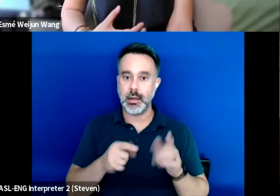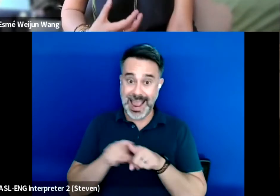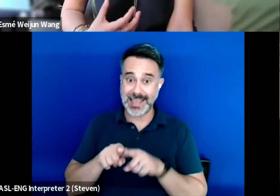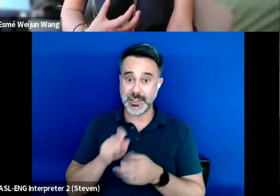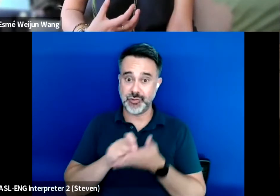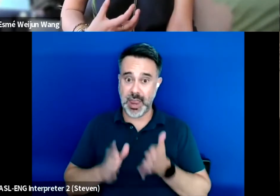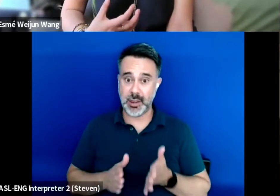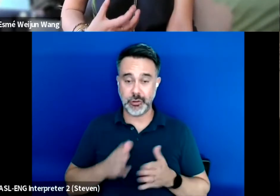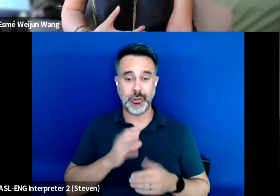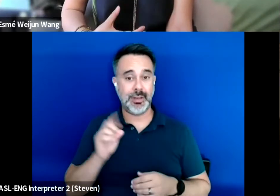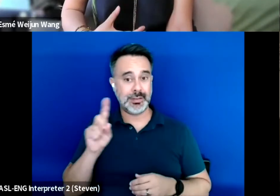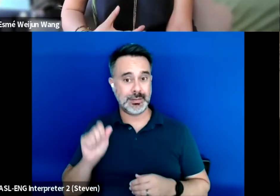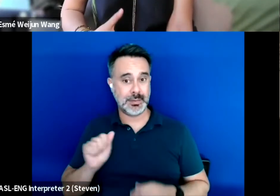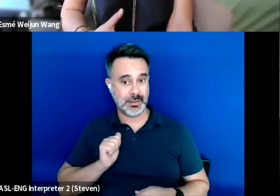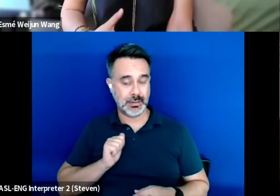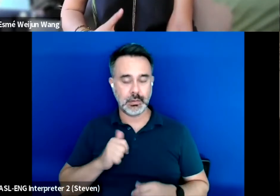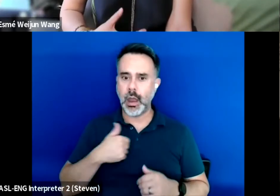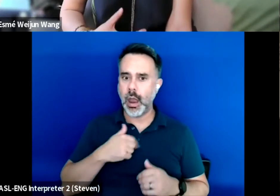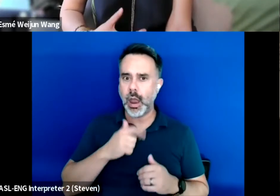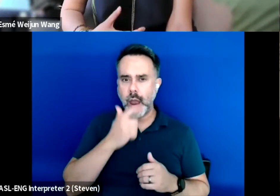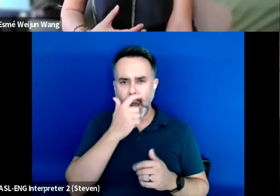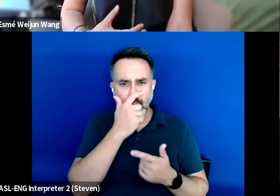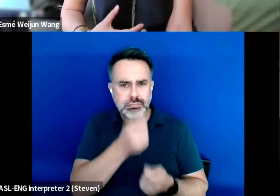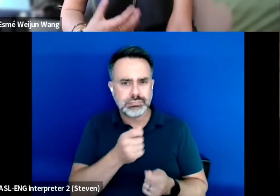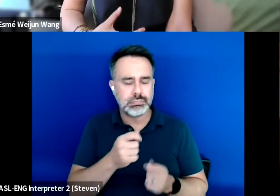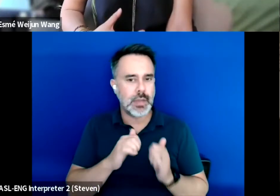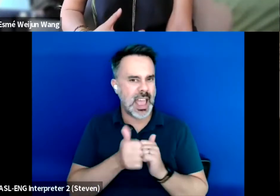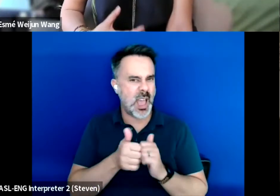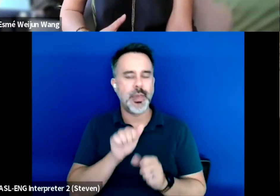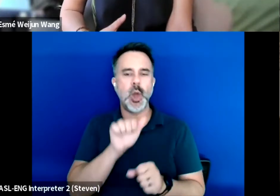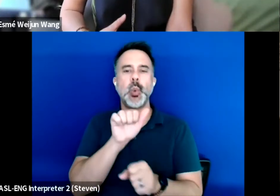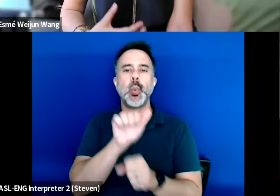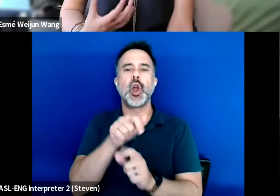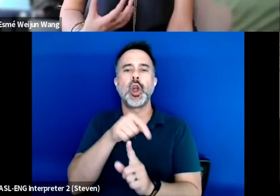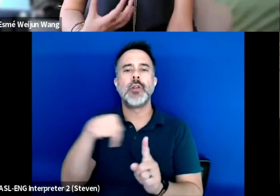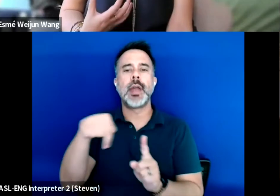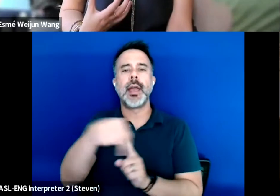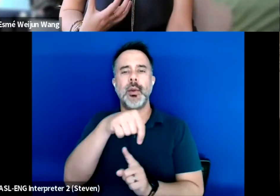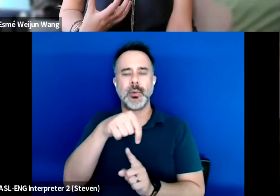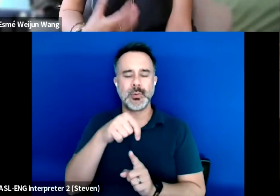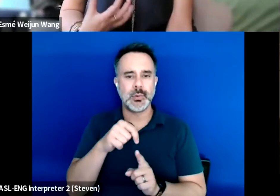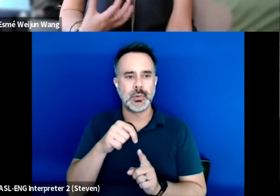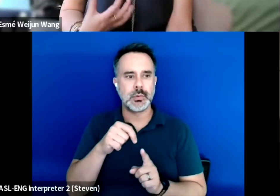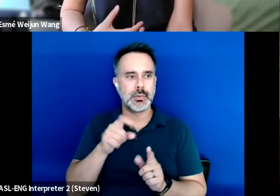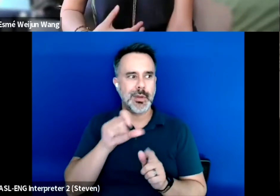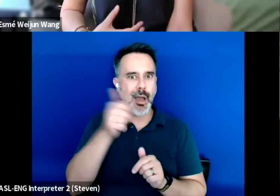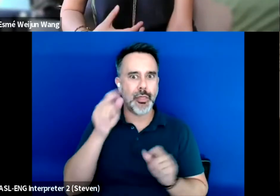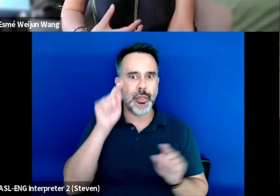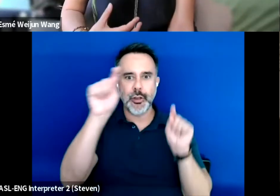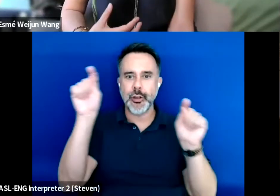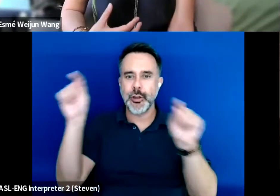in journalism simply because there aren't a lot of disabled journalists. It's hard to be a journalist if you're disabled.